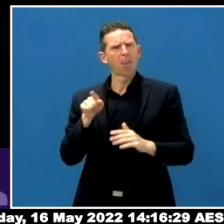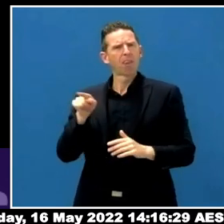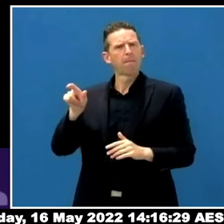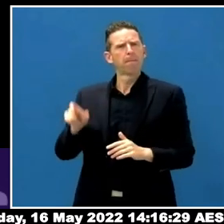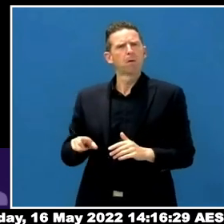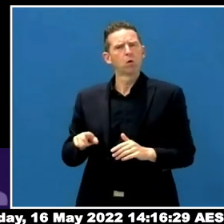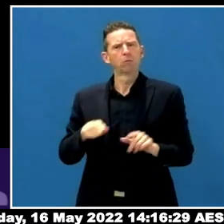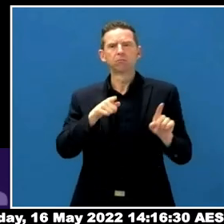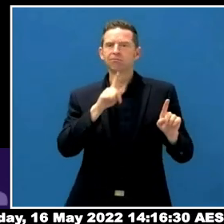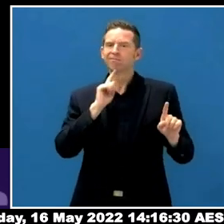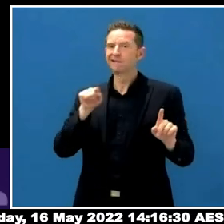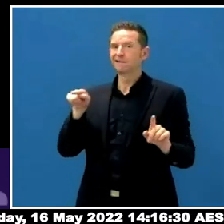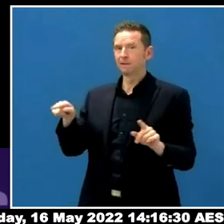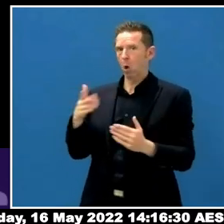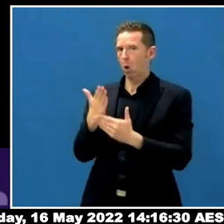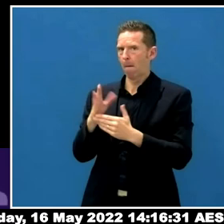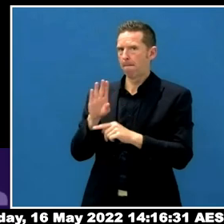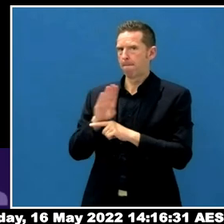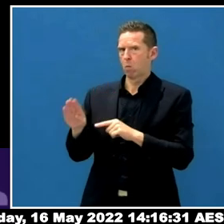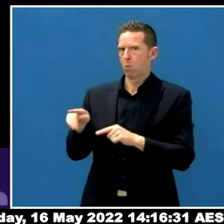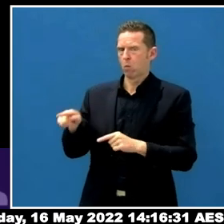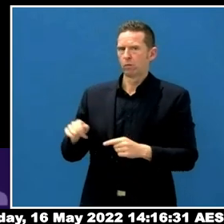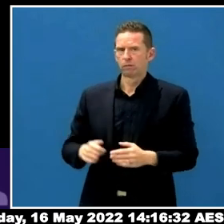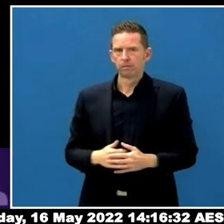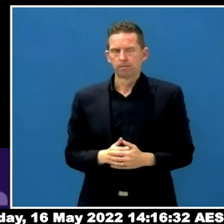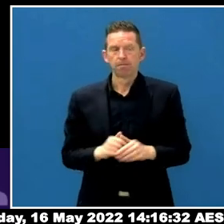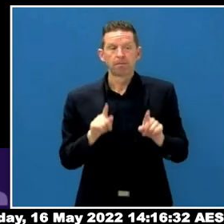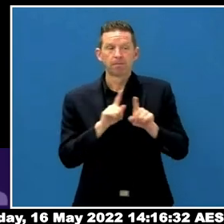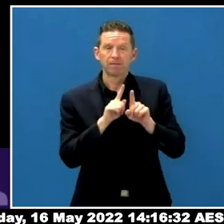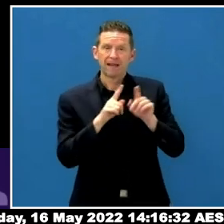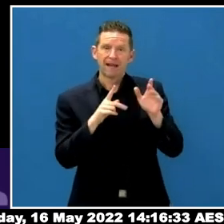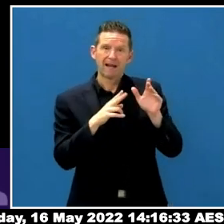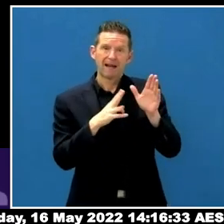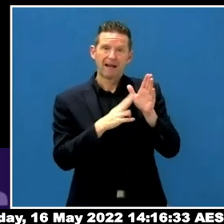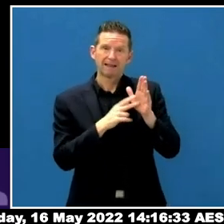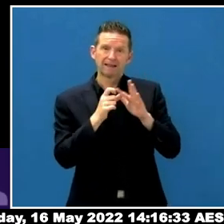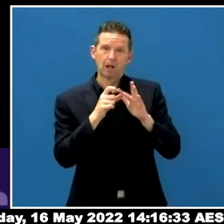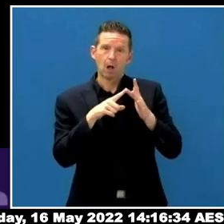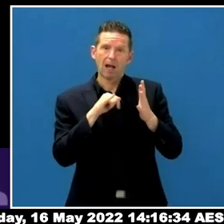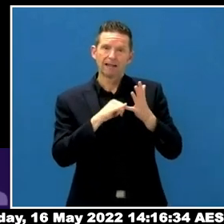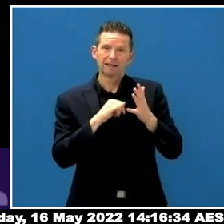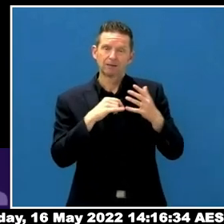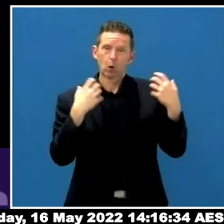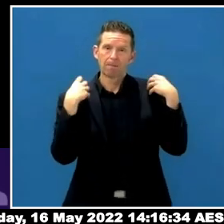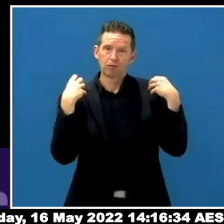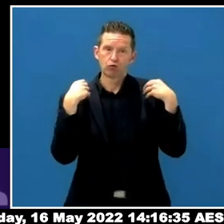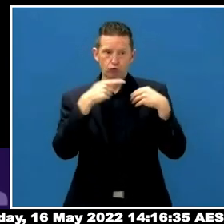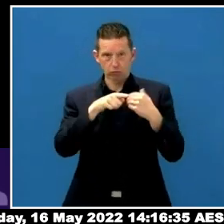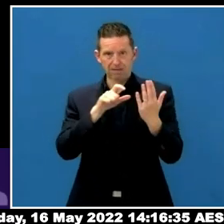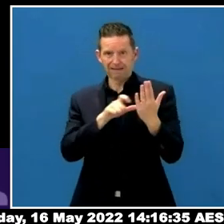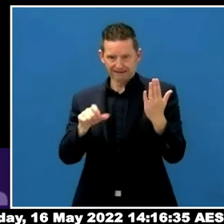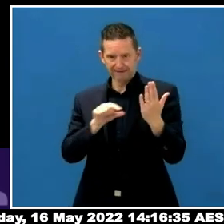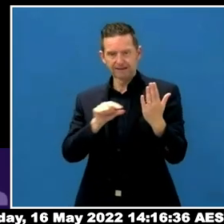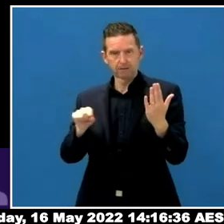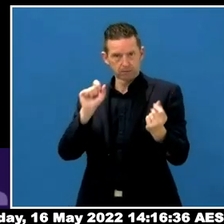And then also the NDIS Commission, you copy them in. Yes. MR FOGARTY: Did you receive a response from Mr Herald to this email?